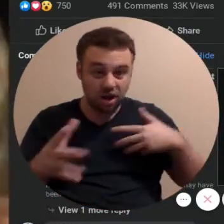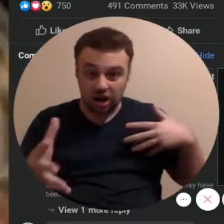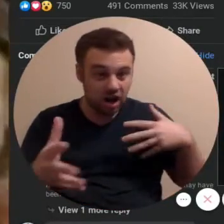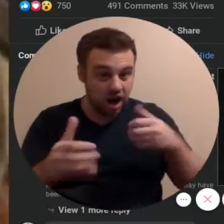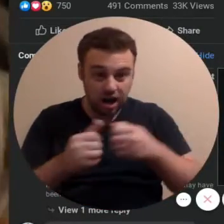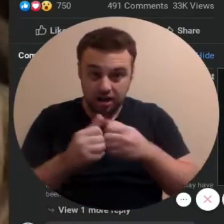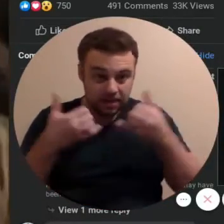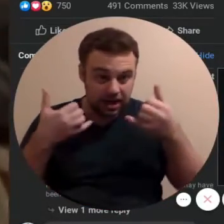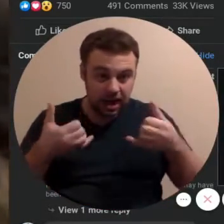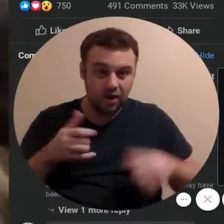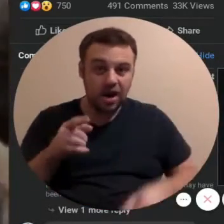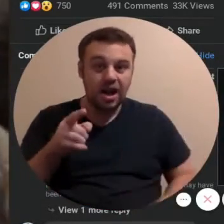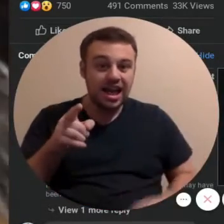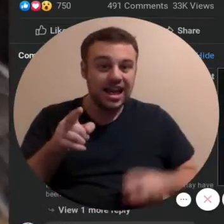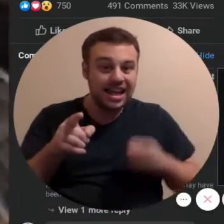Julie: Oh, he's got a carrot!